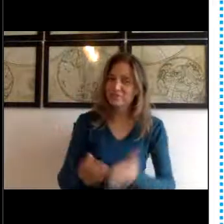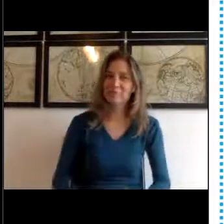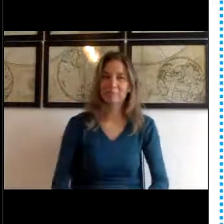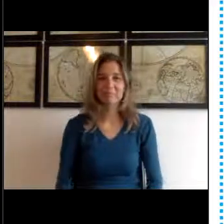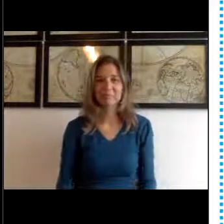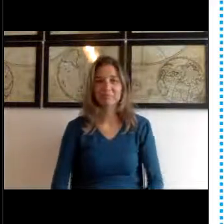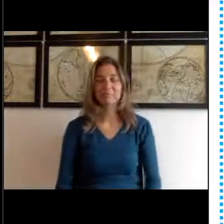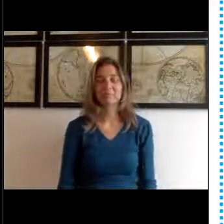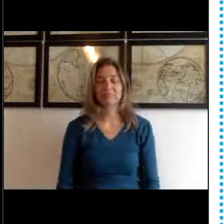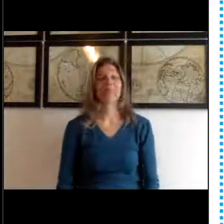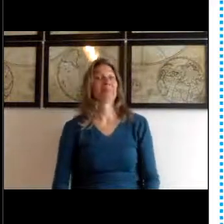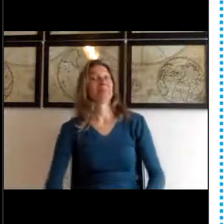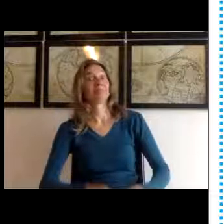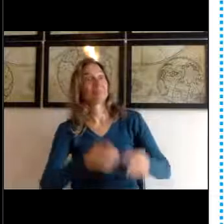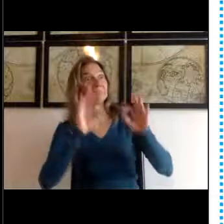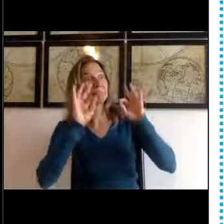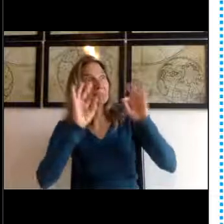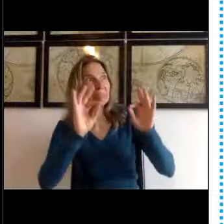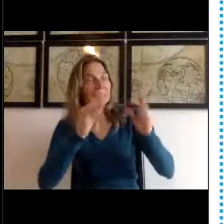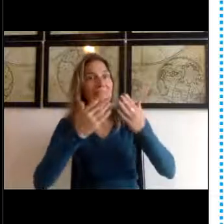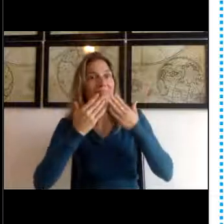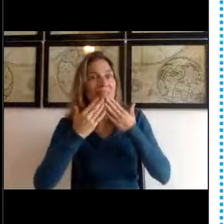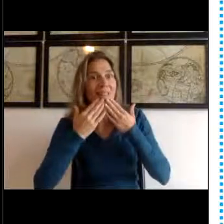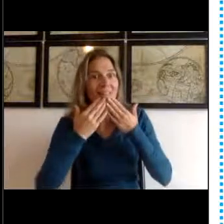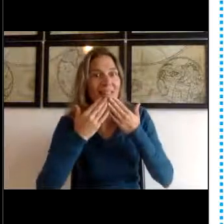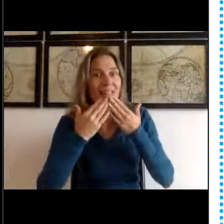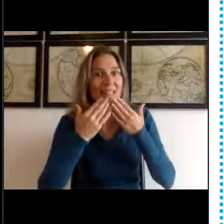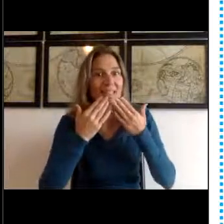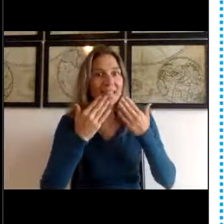Thank you so much for this presentation.